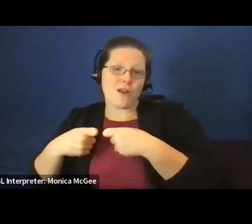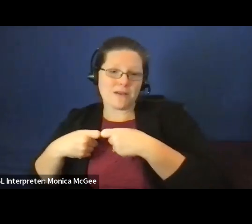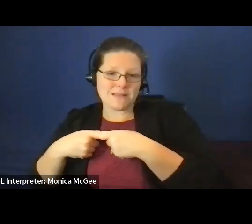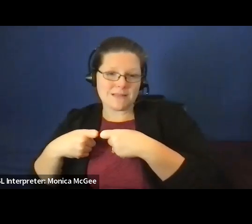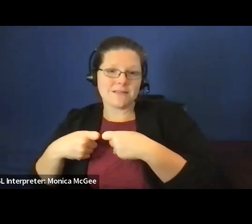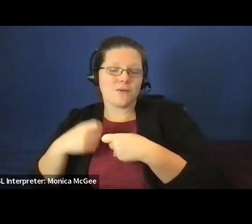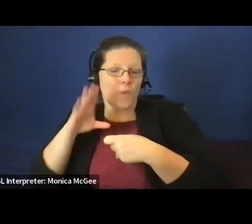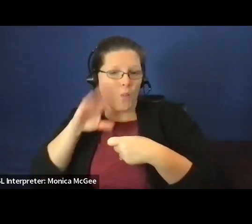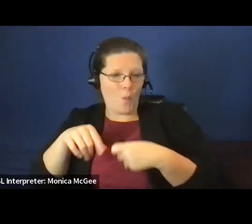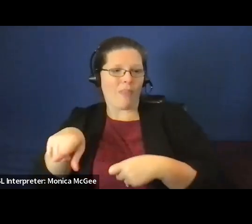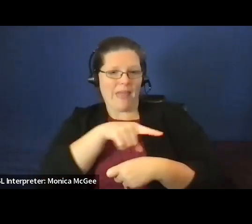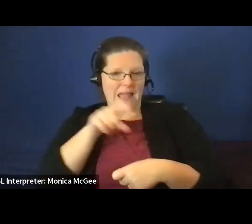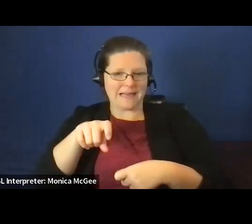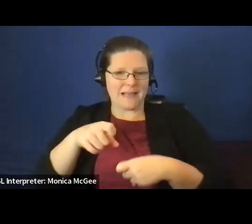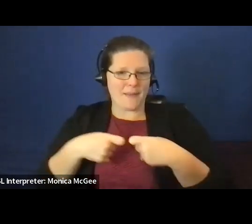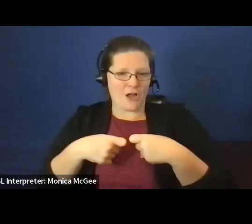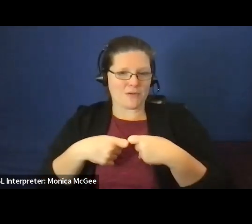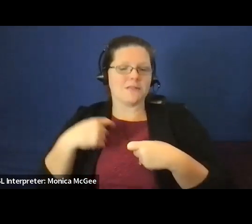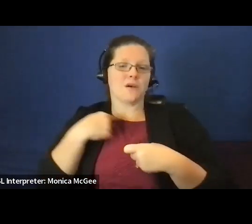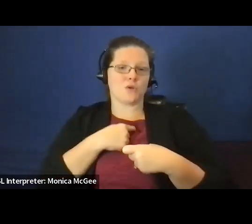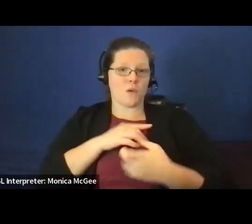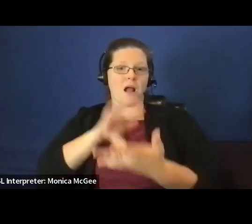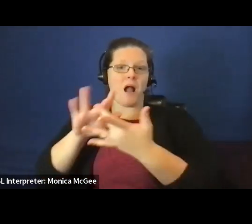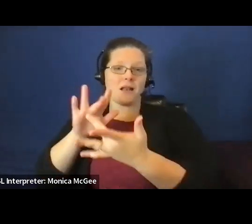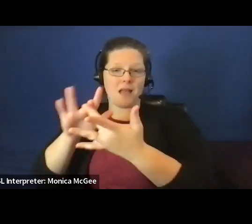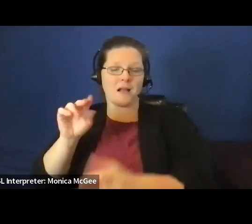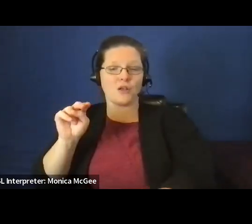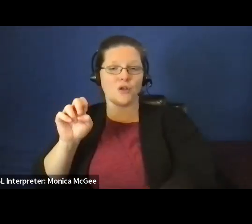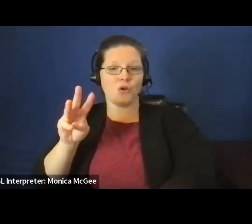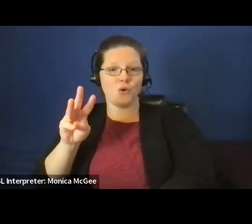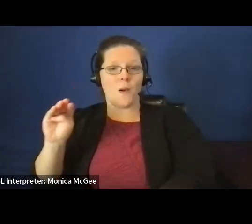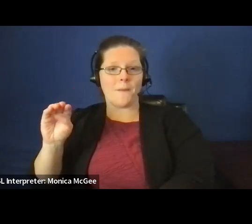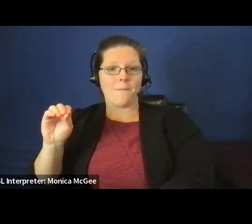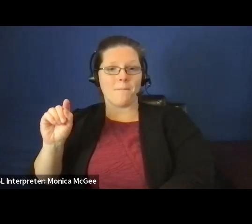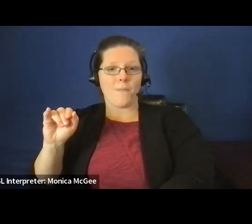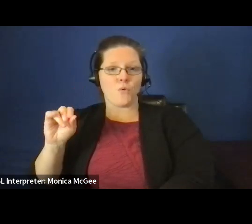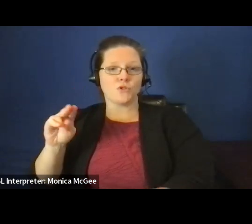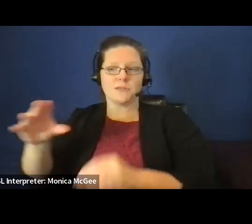don't go into an impacted area without food, water, DME. You can't. And